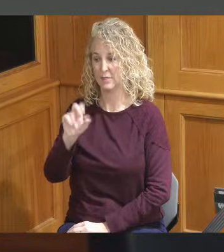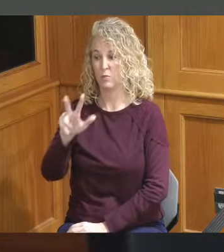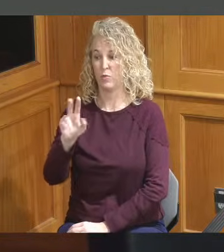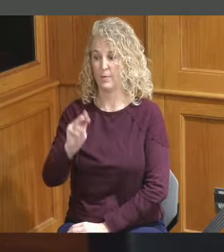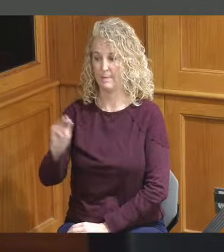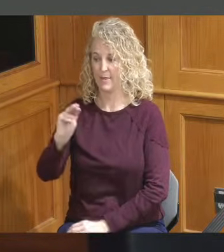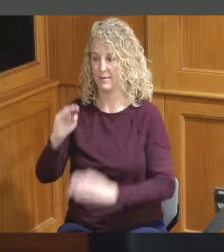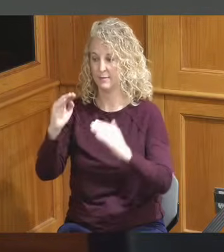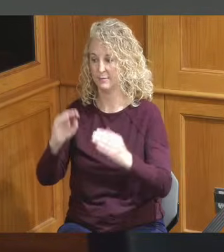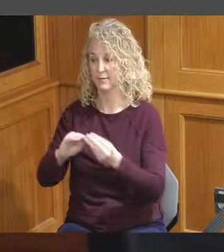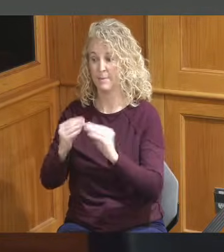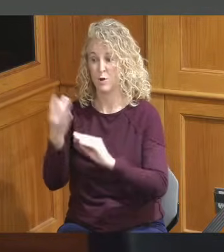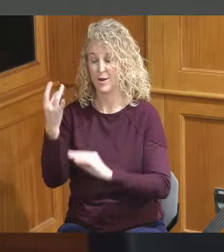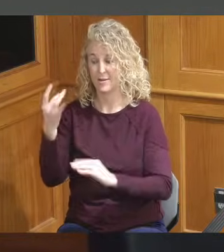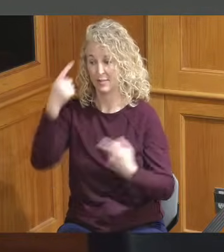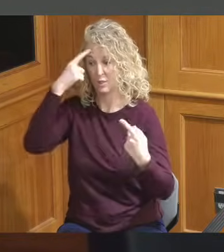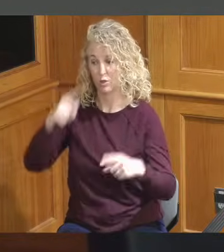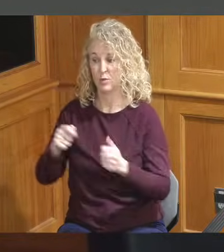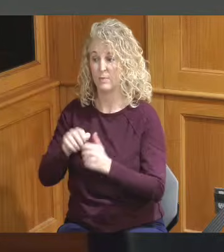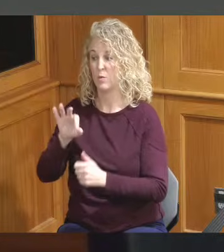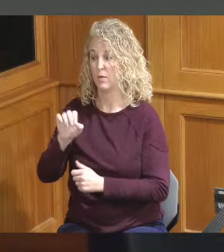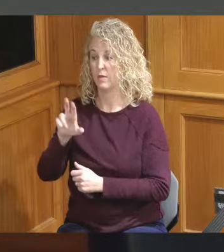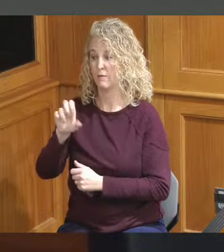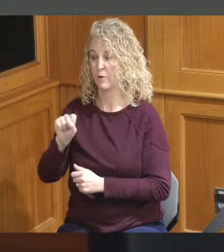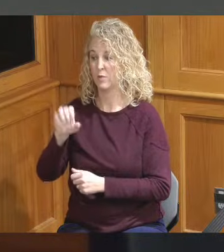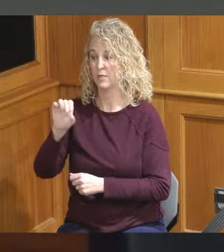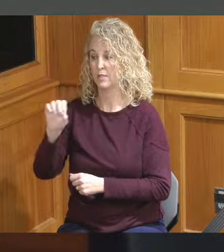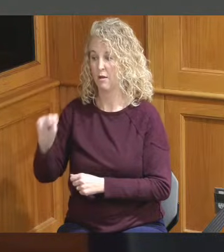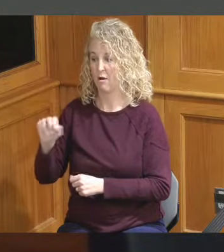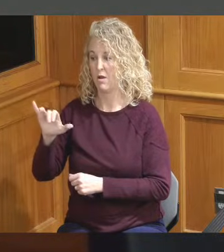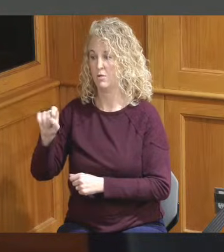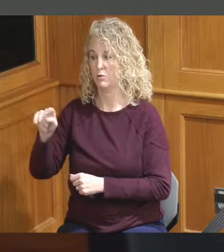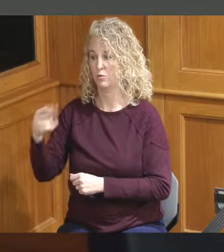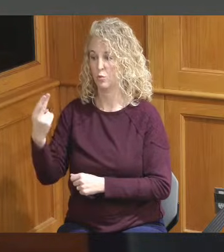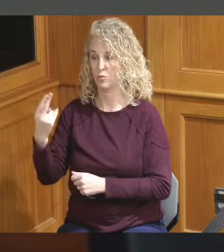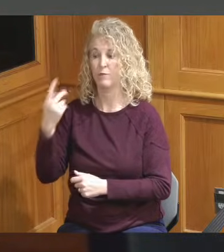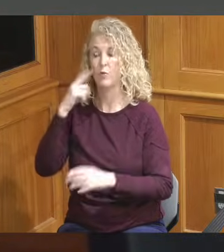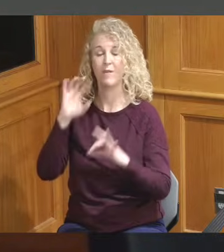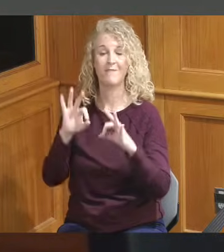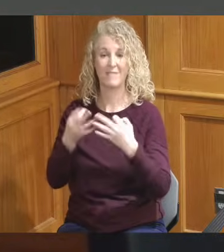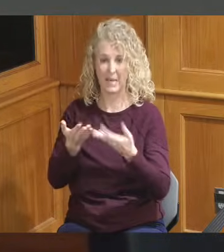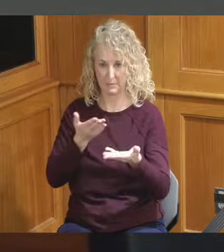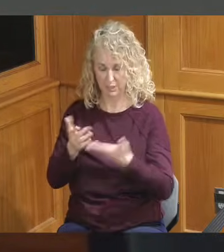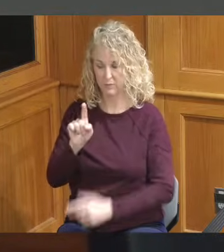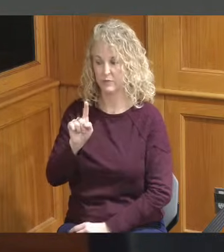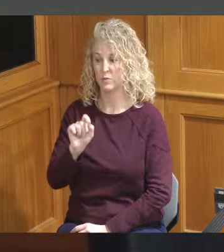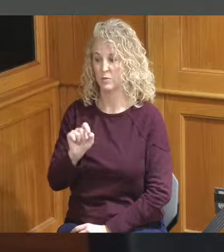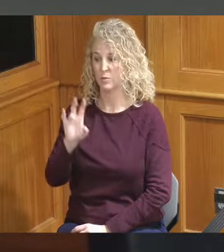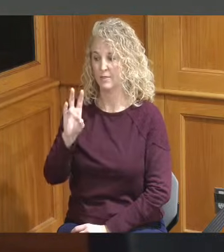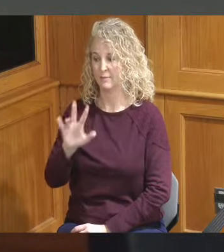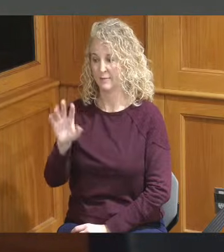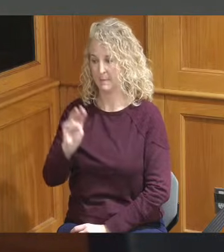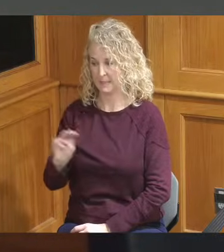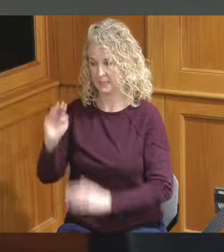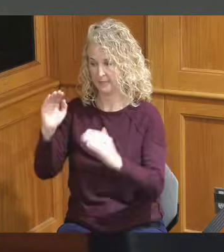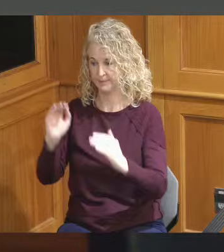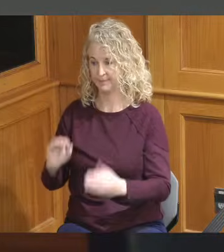Item 18 is an agreement with Focus on Youth for Family Placement Services for 1.75 million. Item